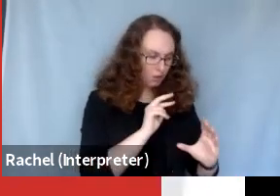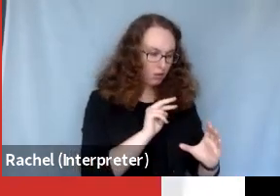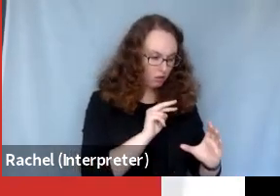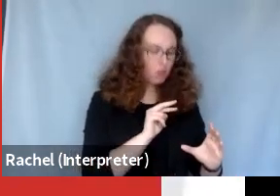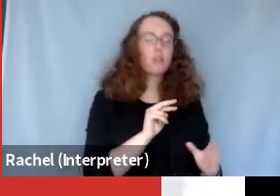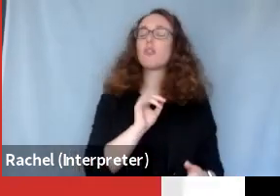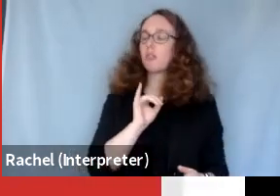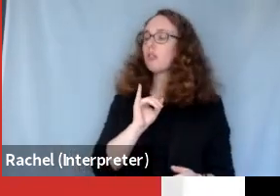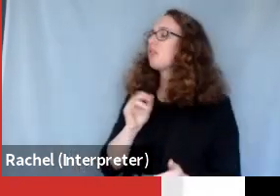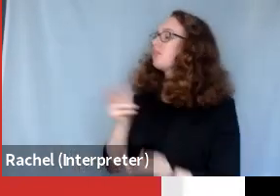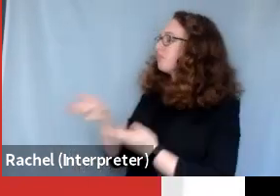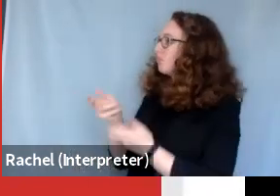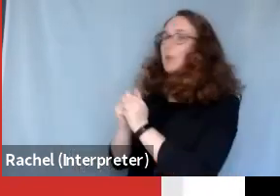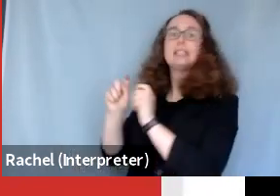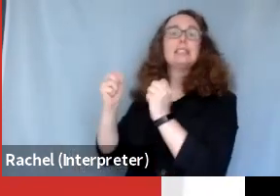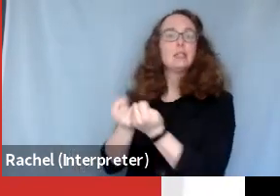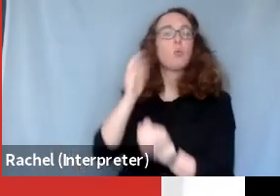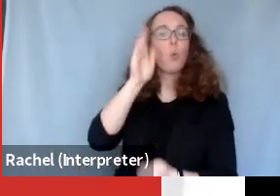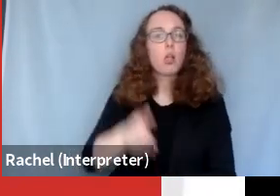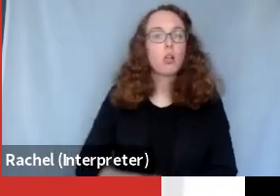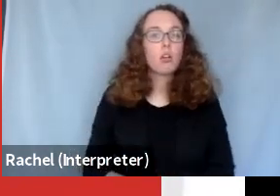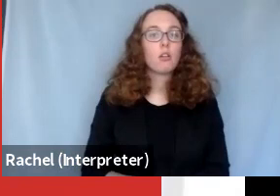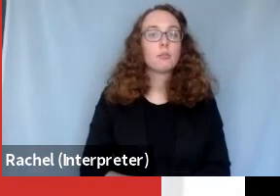And just to reemphasize our existence here